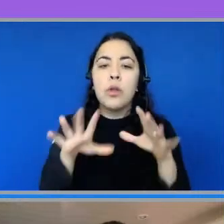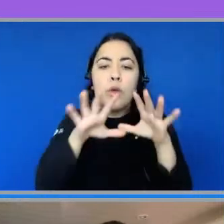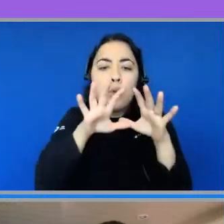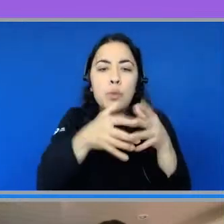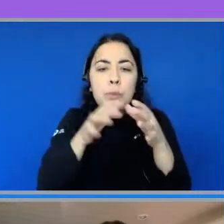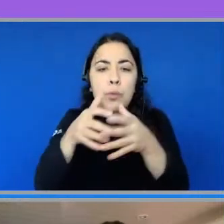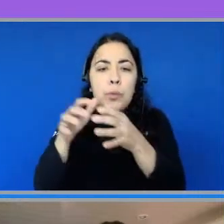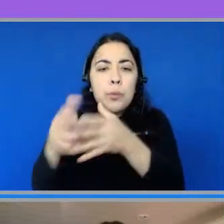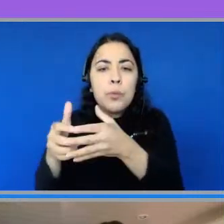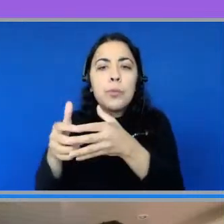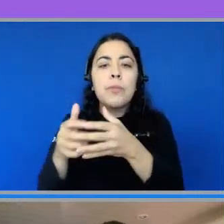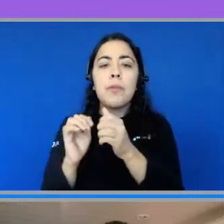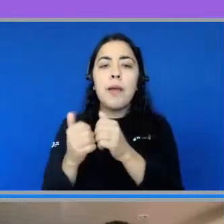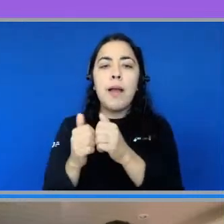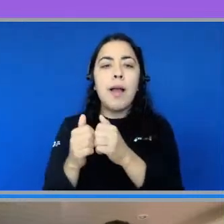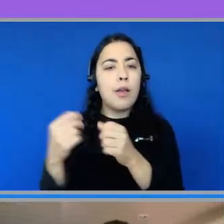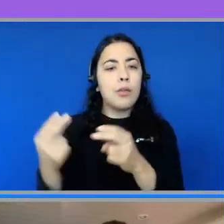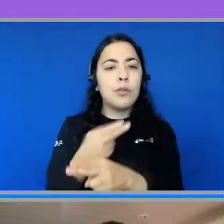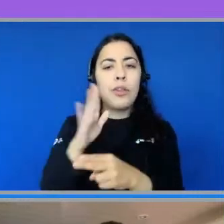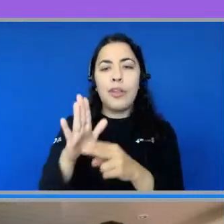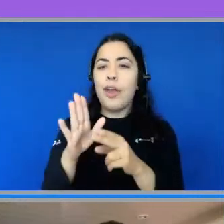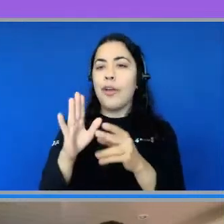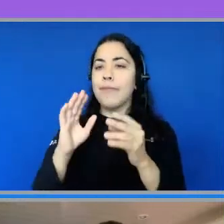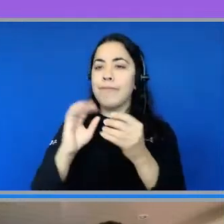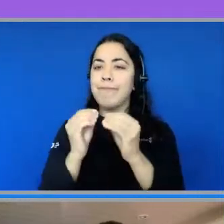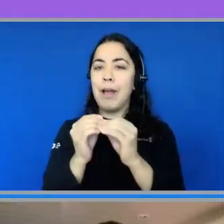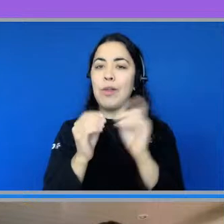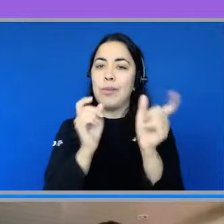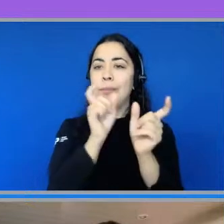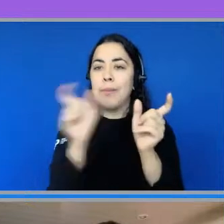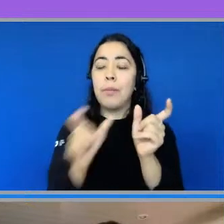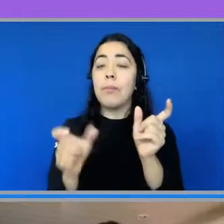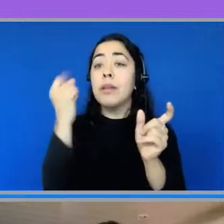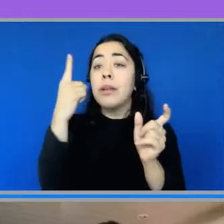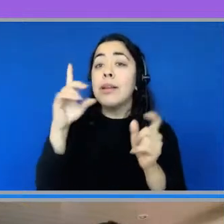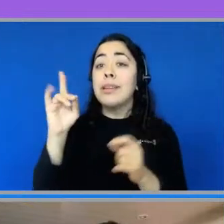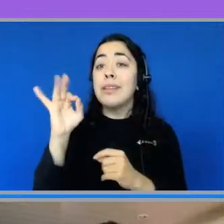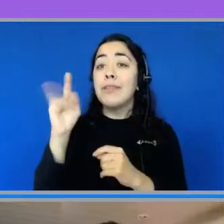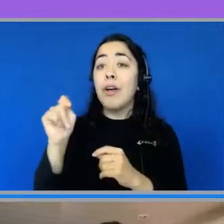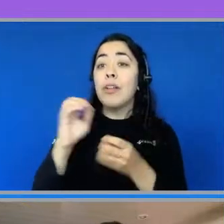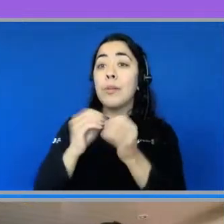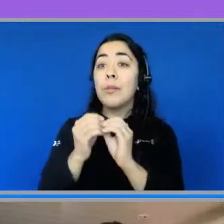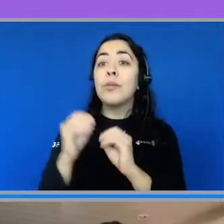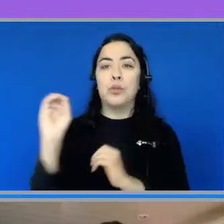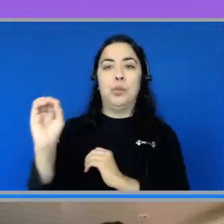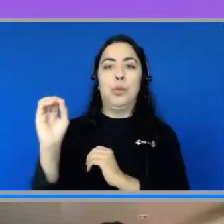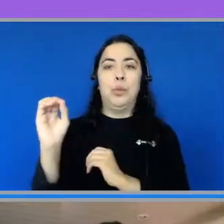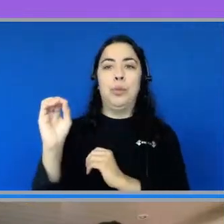group things by their ordinal value. With a default of zero.